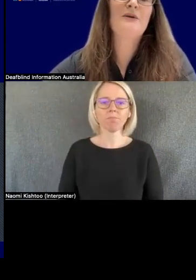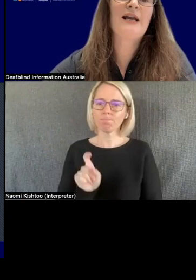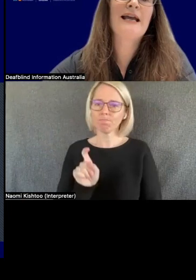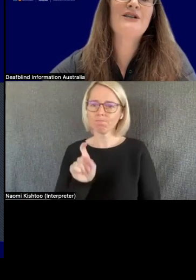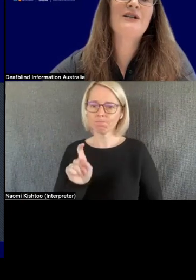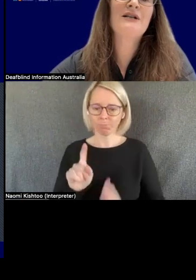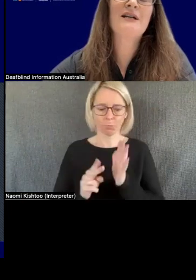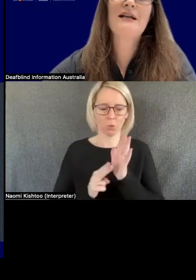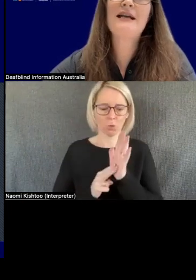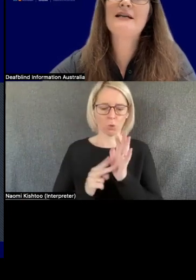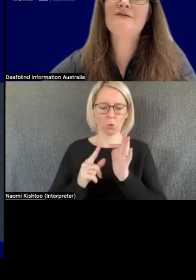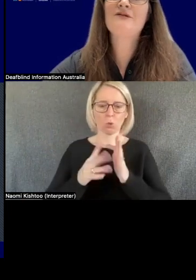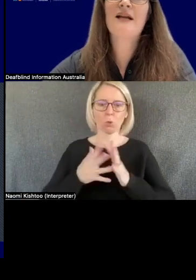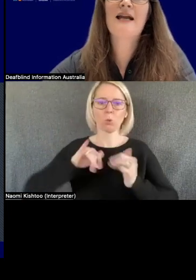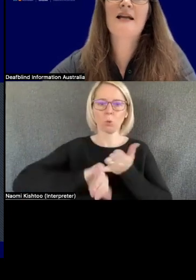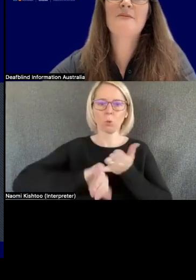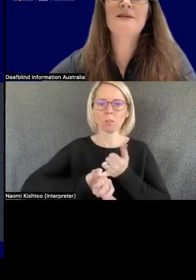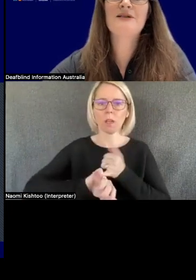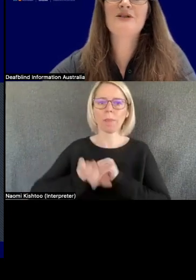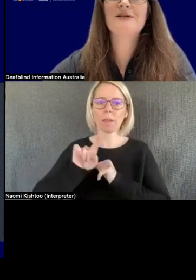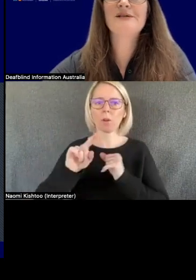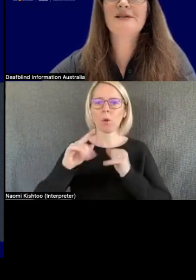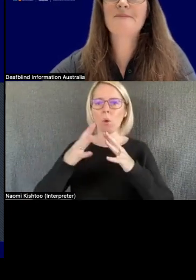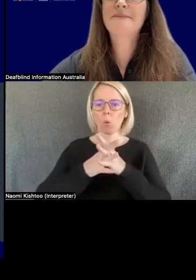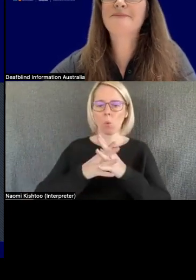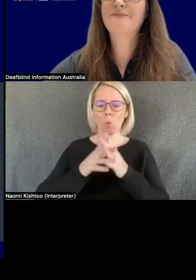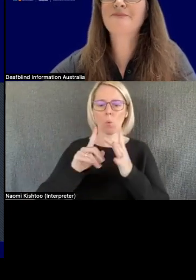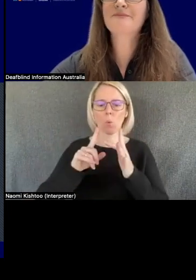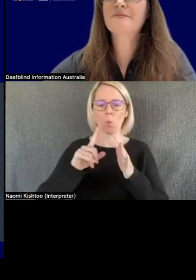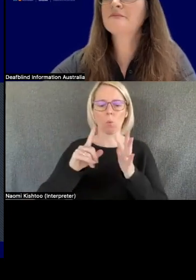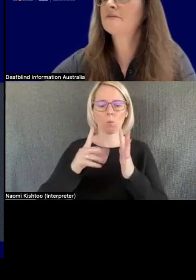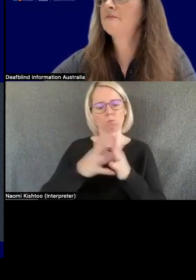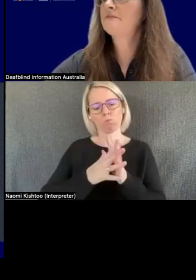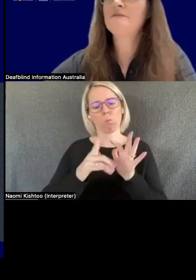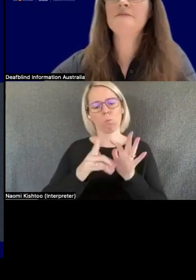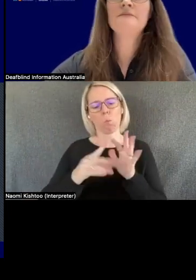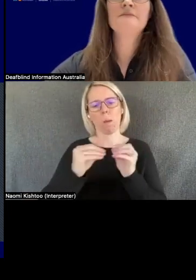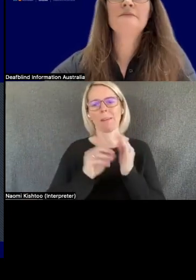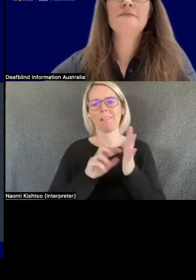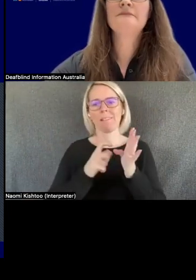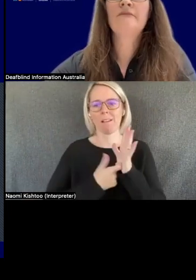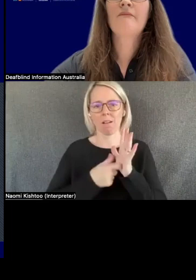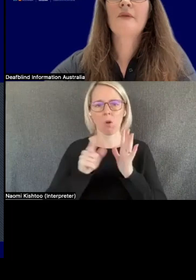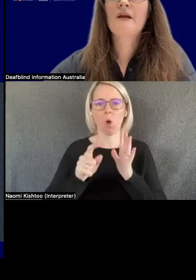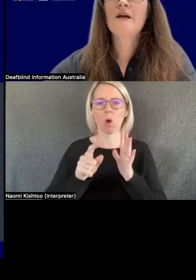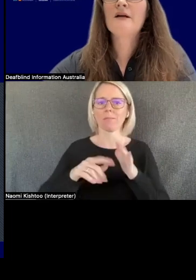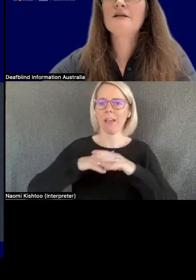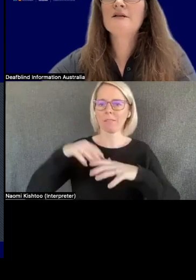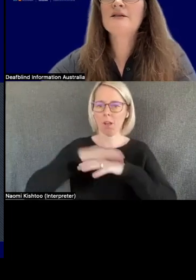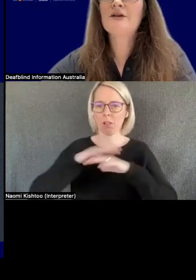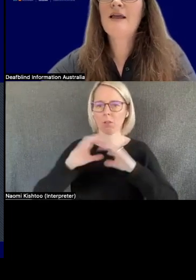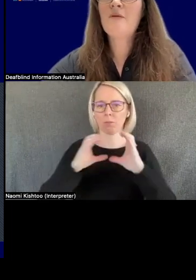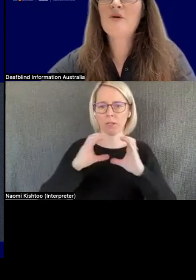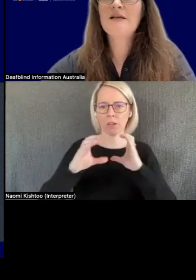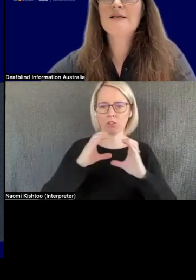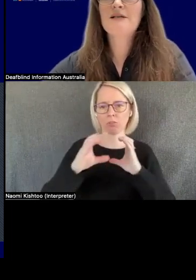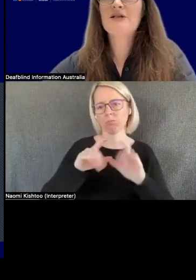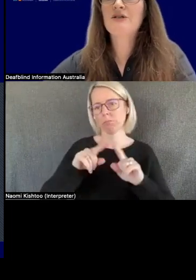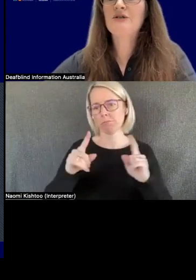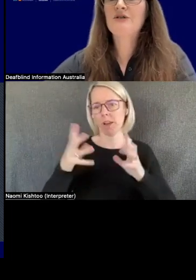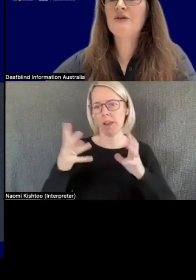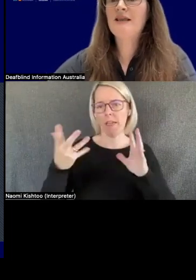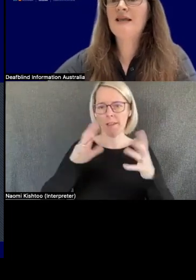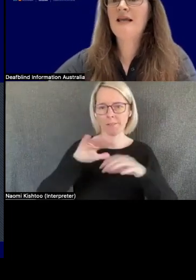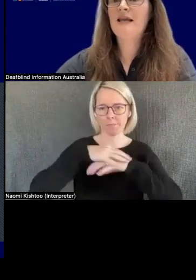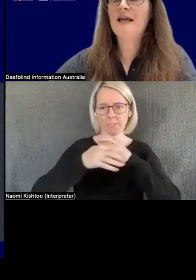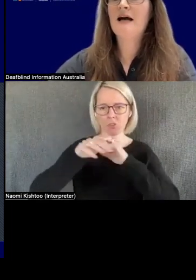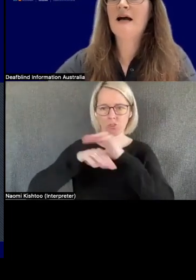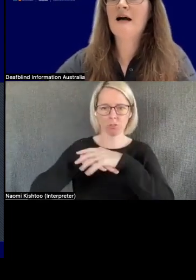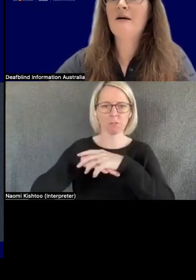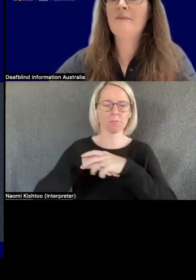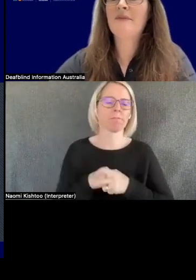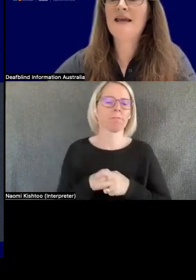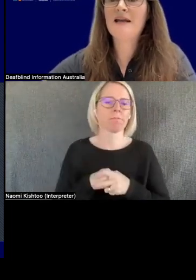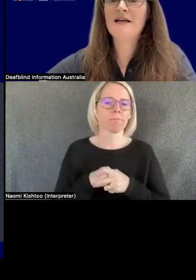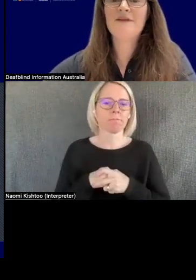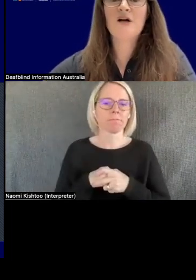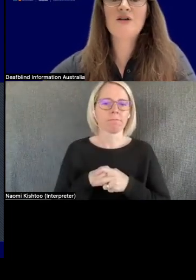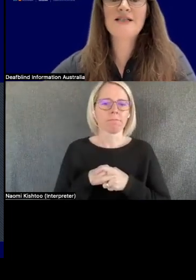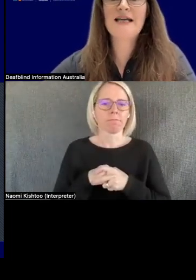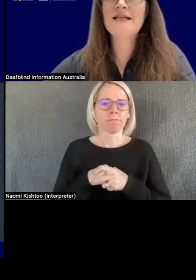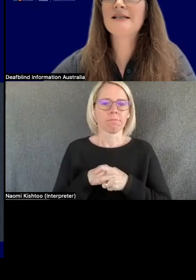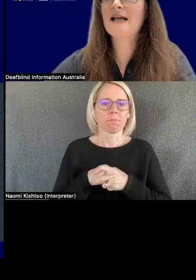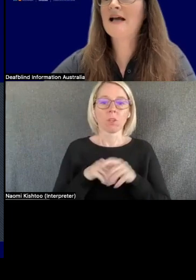communication and different hand positions. So, that brings us to the end of the content.